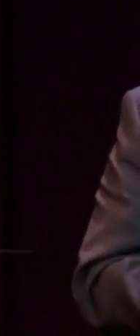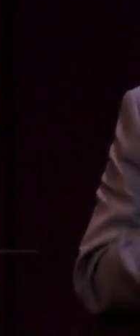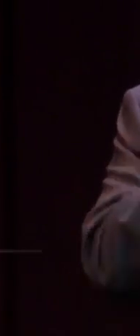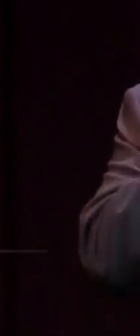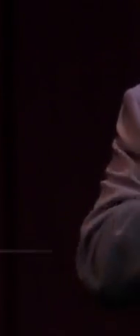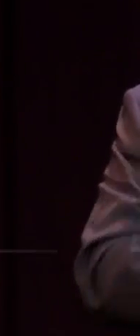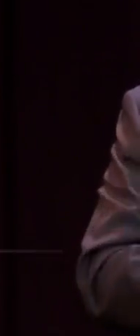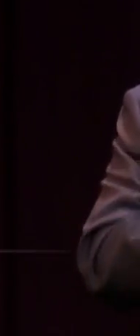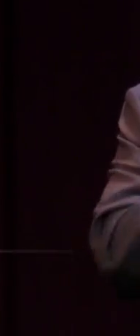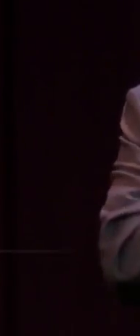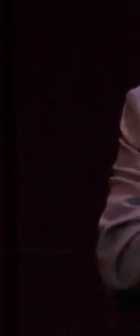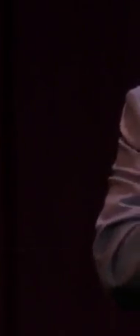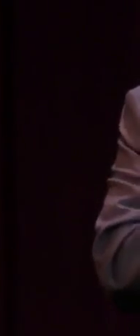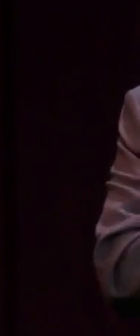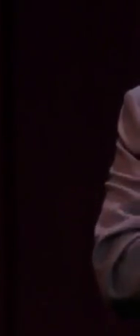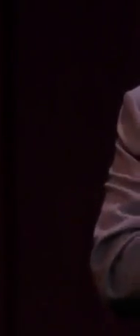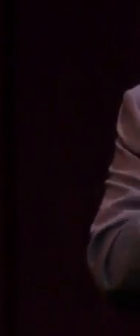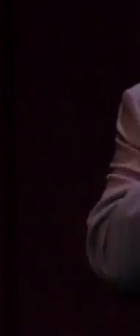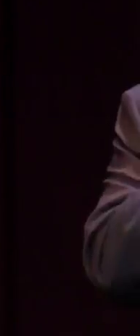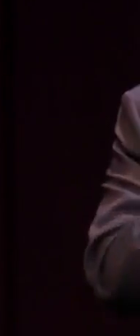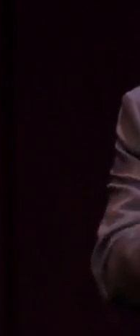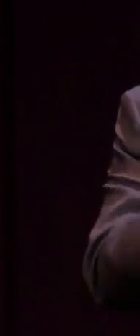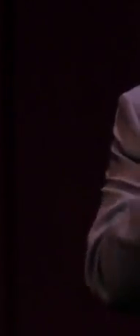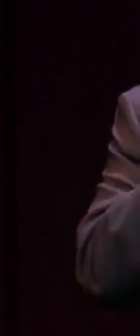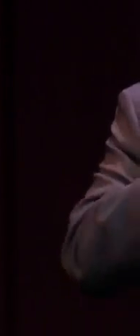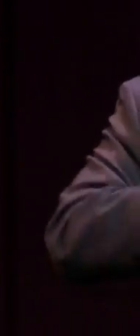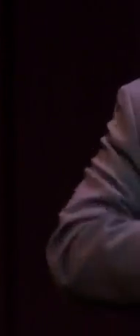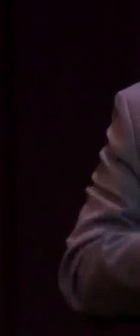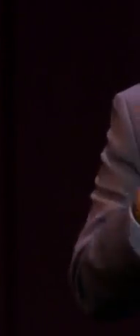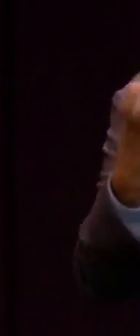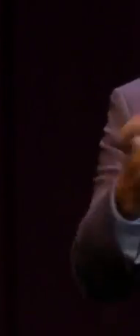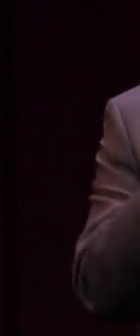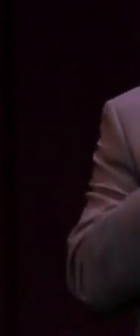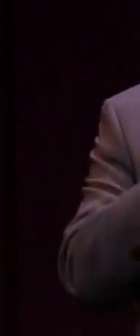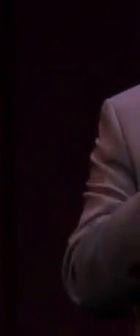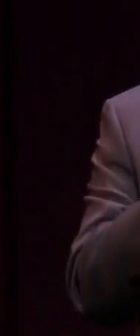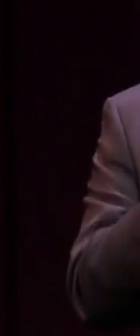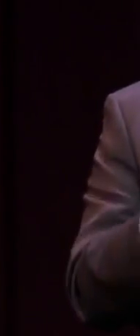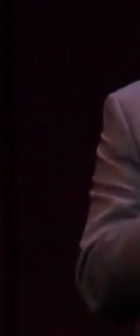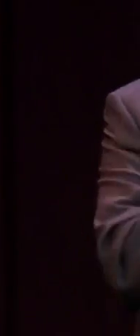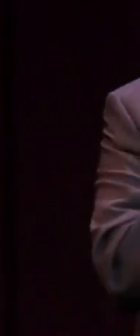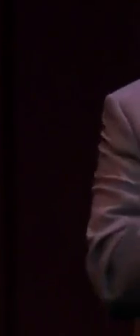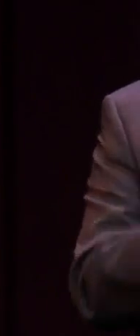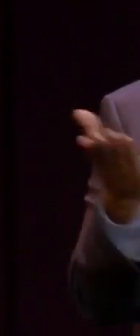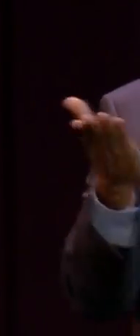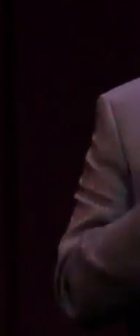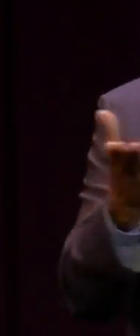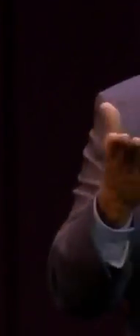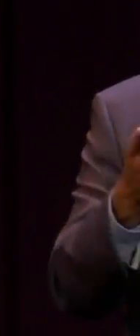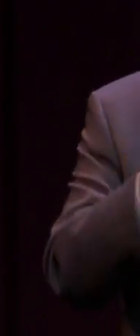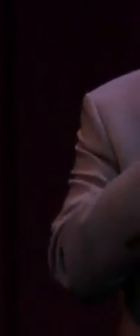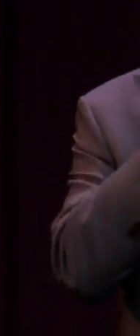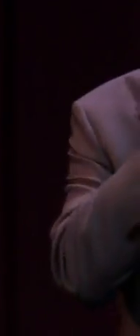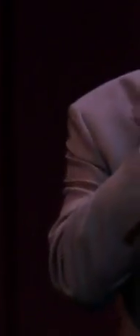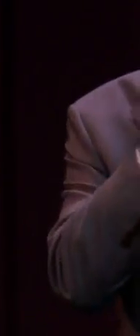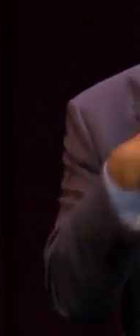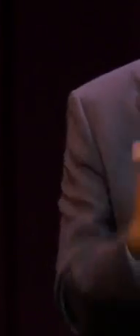TABLE. AND IT'S NOT JUST ENOUGH THAT WE SIT THERE. WE WANT TO BE THERE BEFORE THEY SERVE LUNCH.